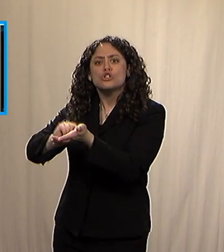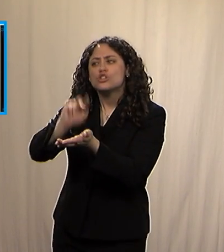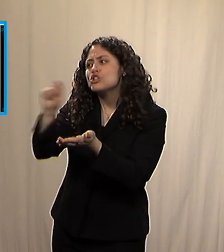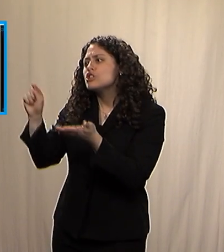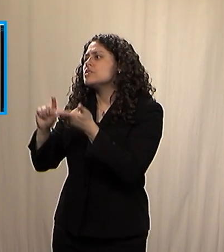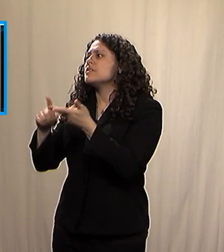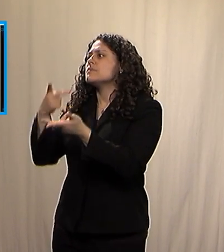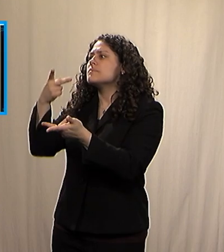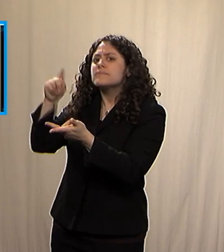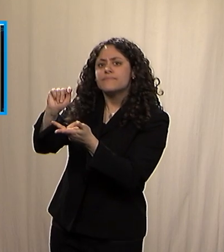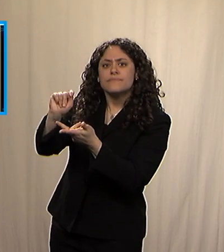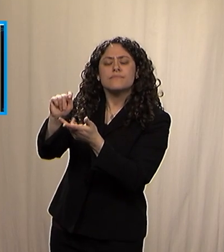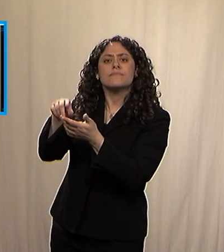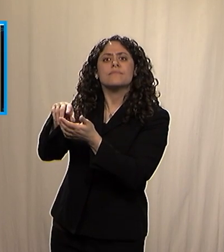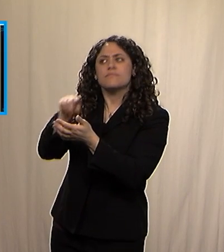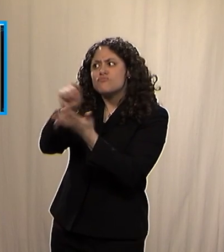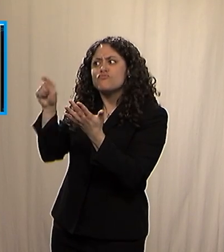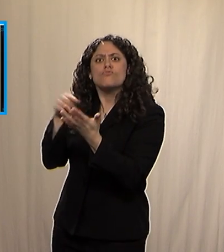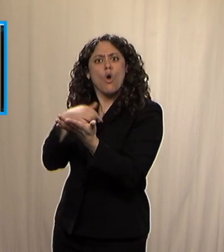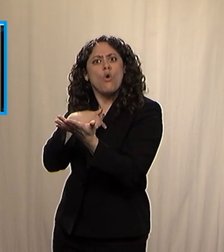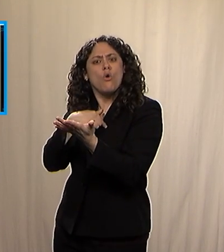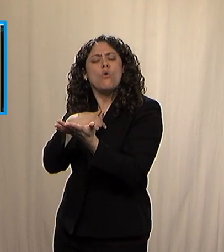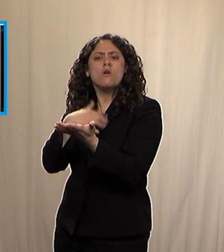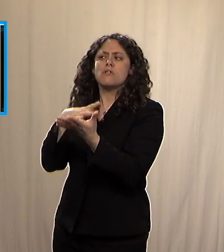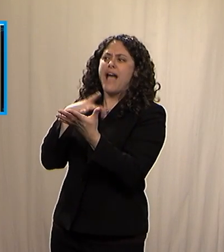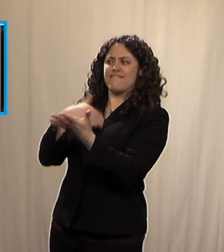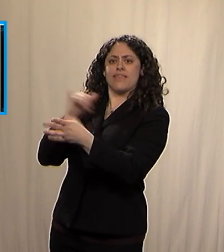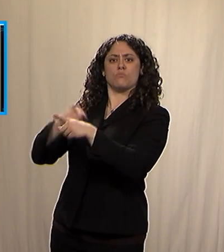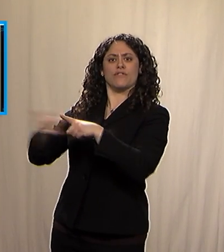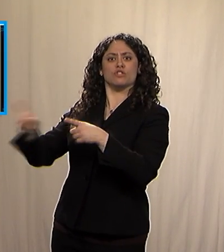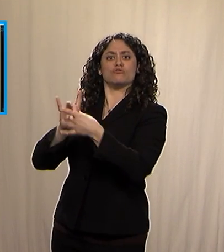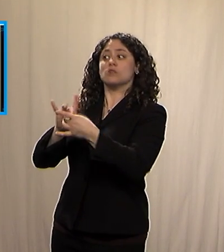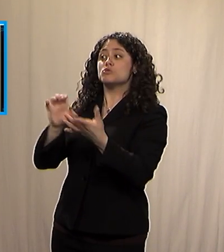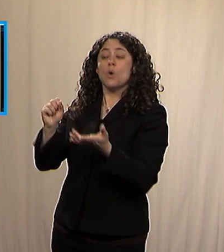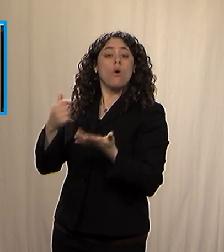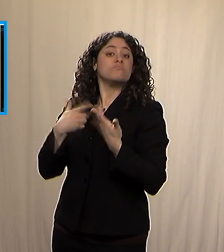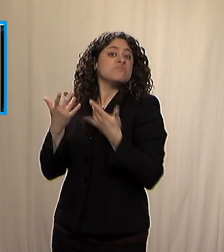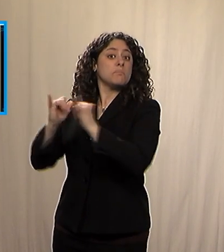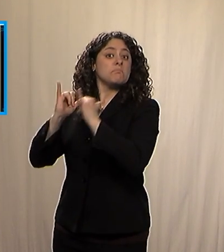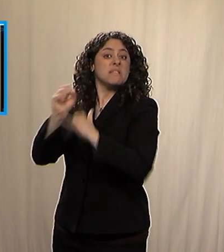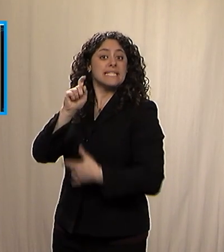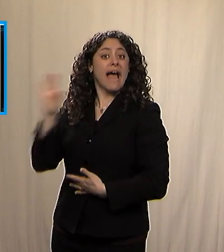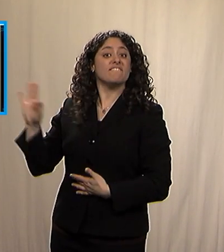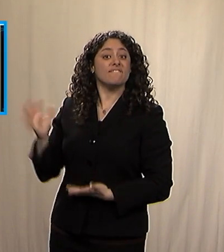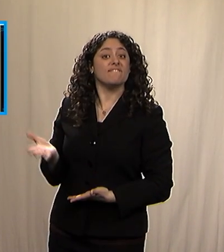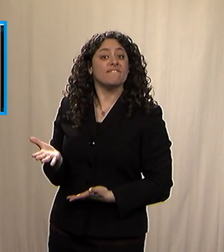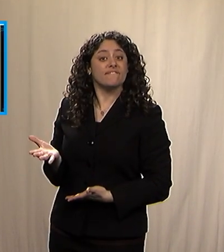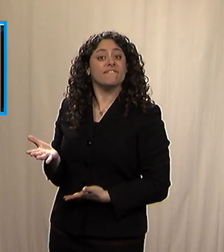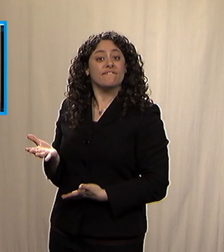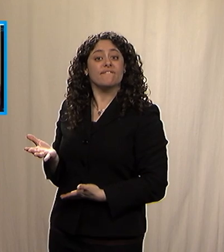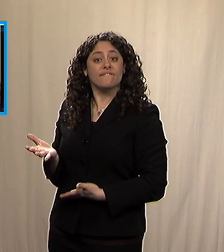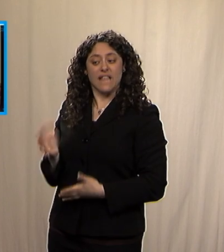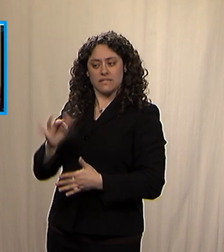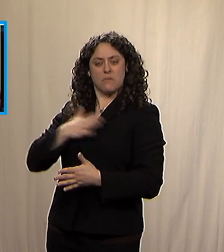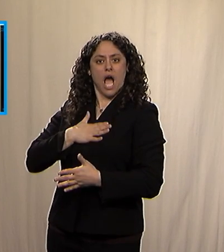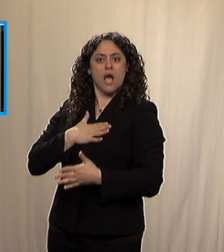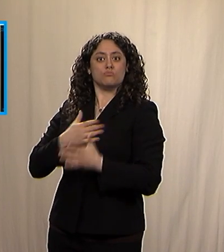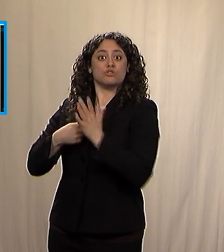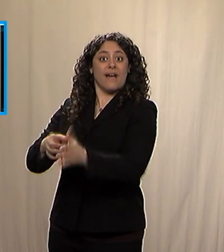So my presentation of self would be as a fellow staff member. But it's also recognizing that the interpreter